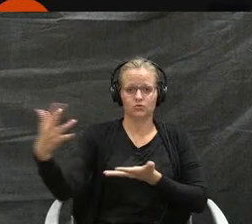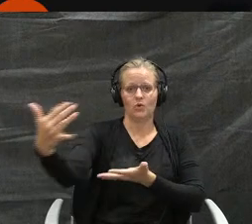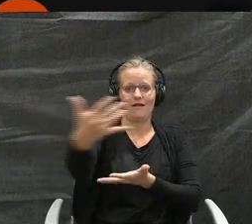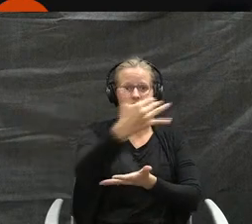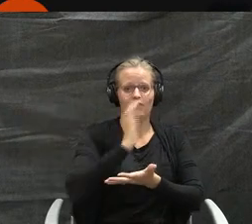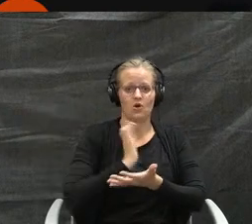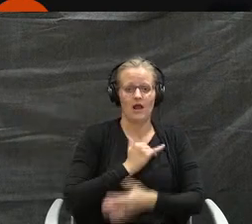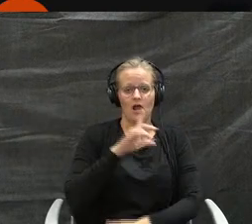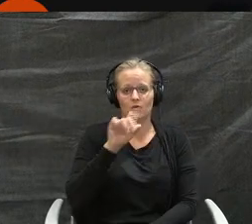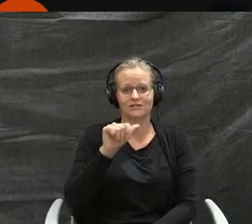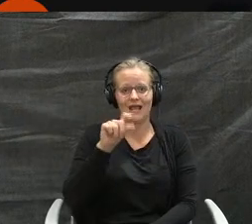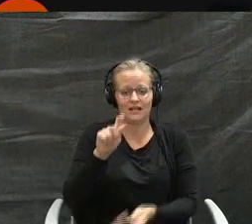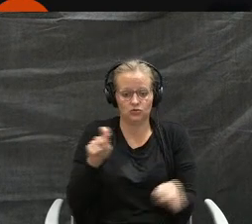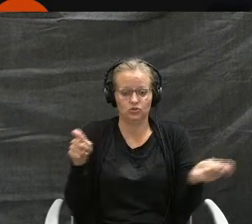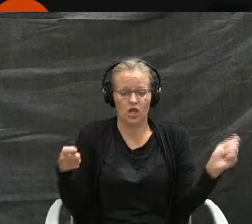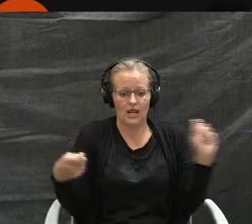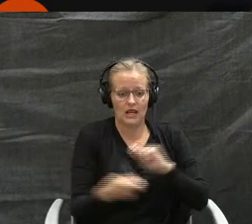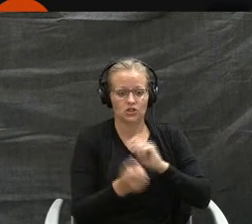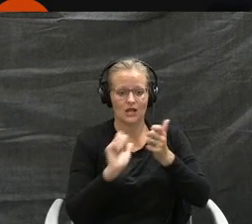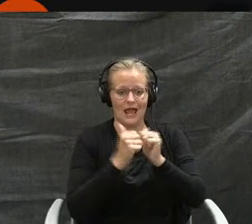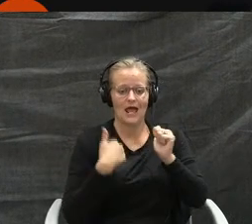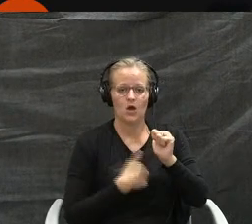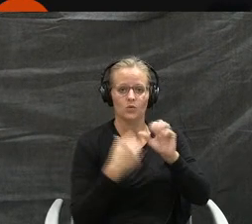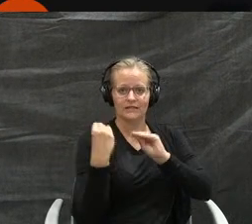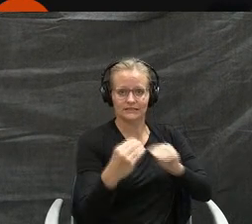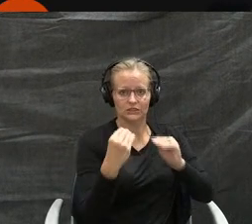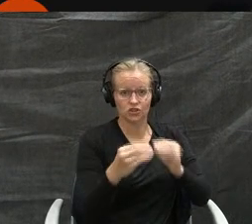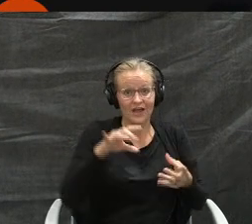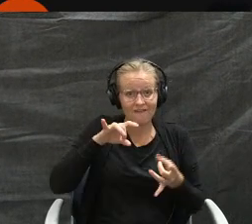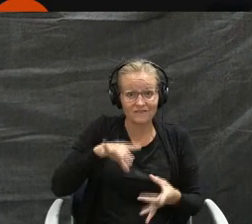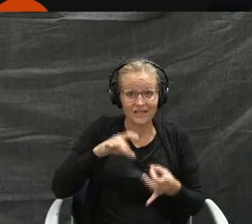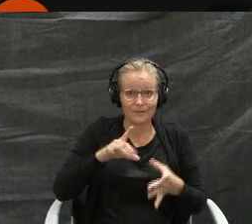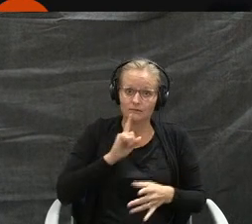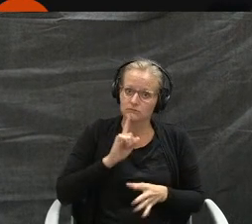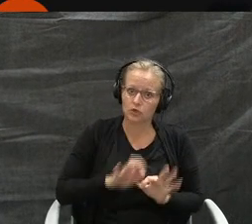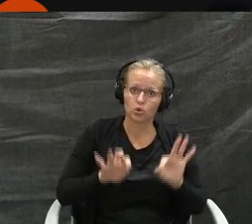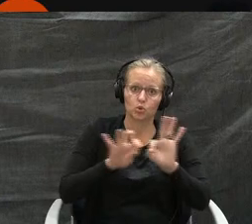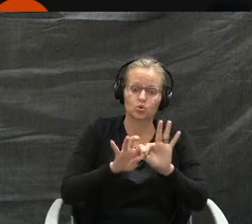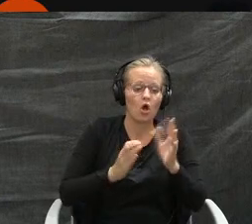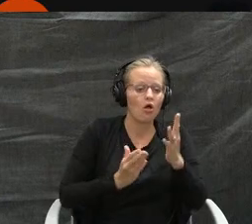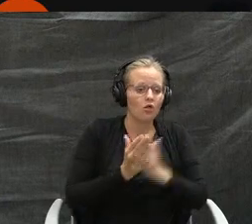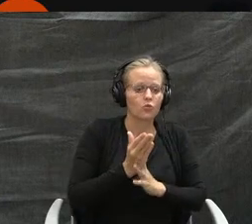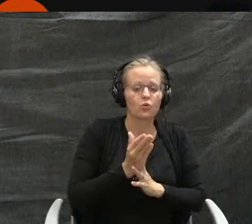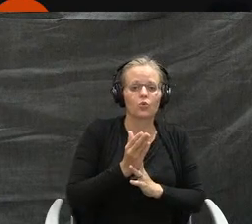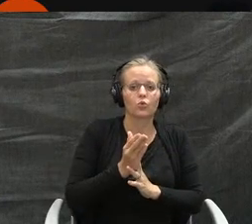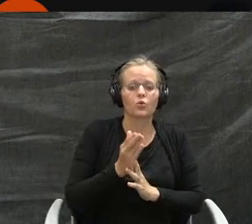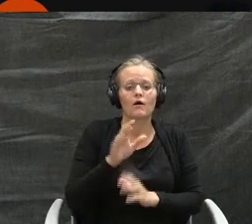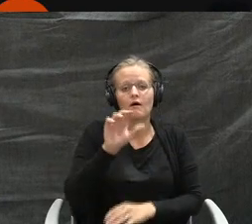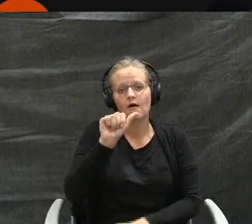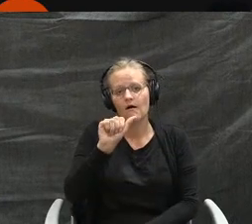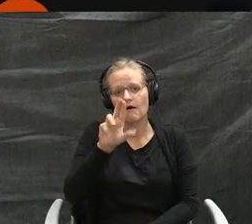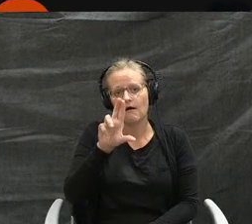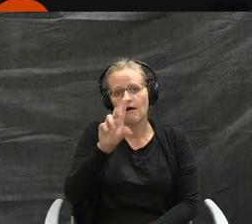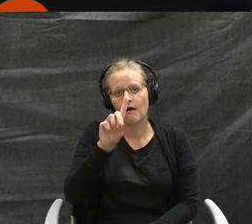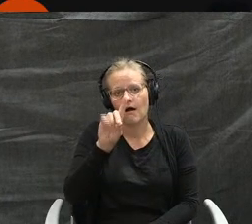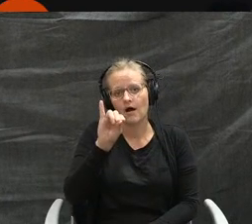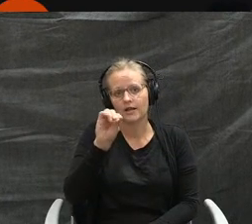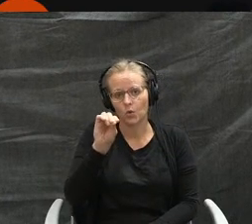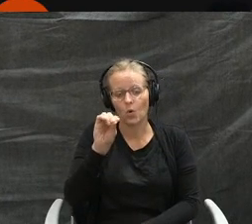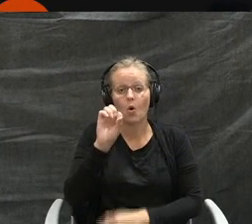Feedback is crucial. This can be delivered through audio or written form. In our learning management systems.